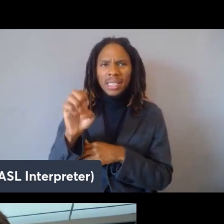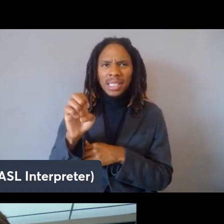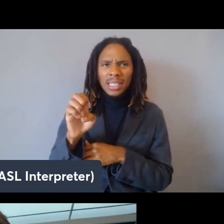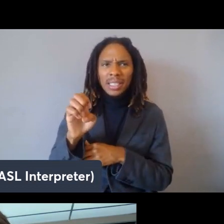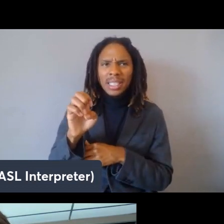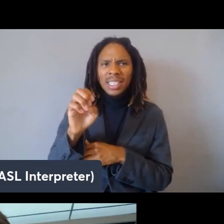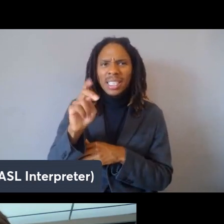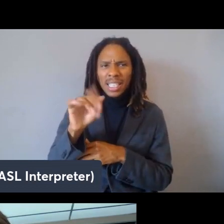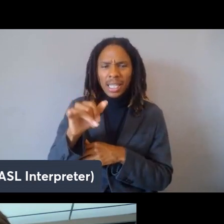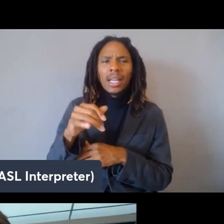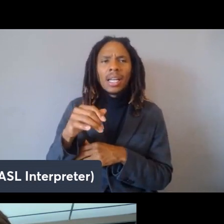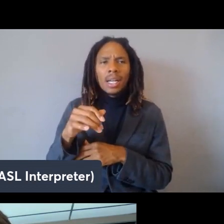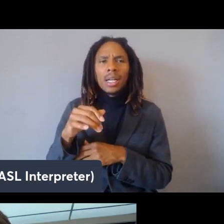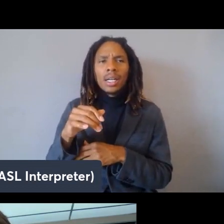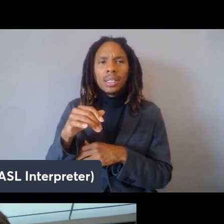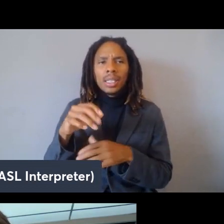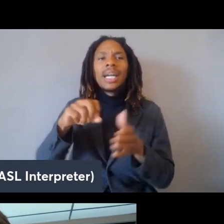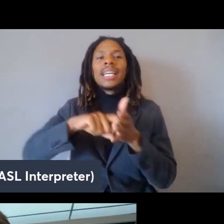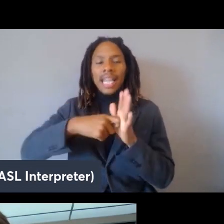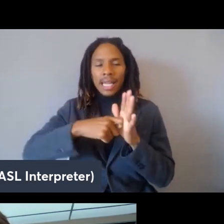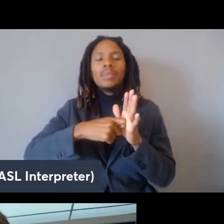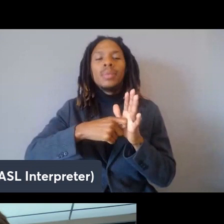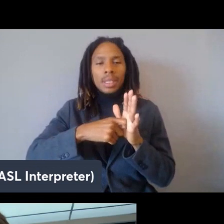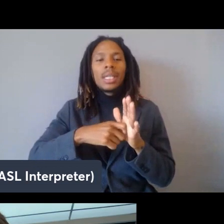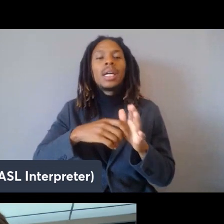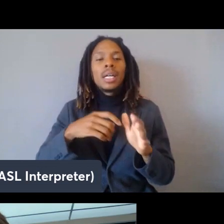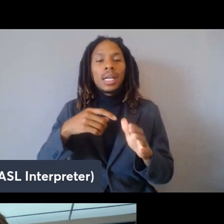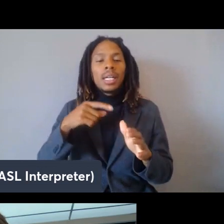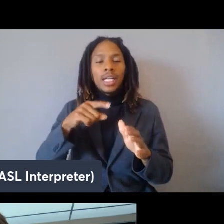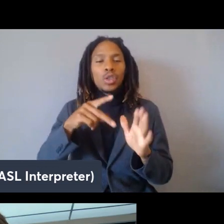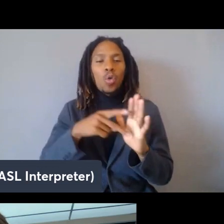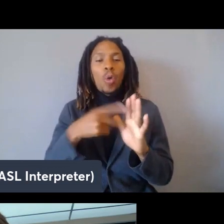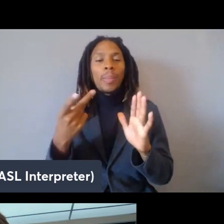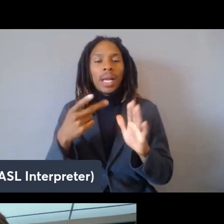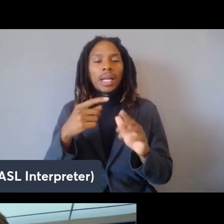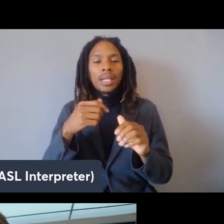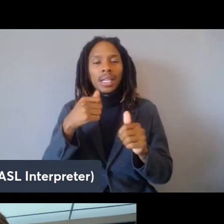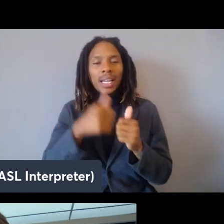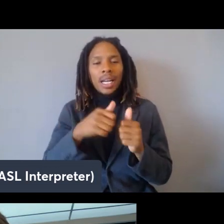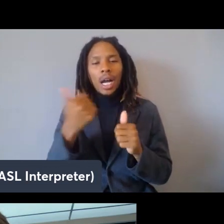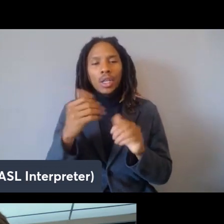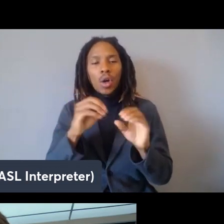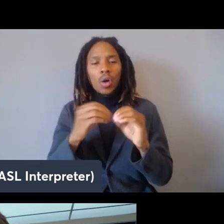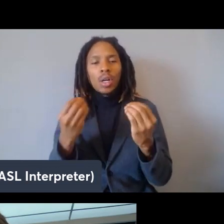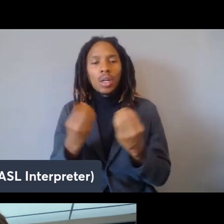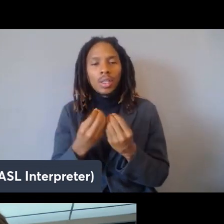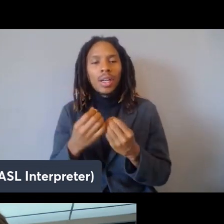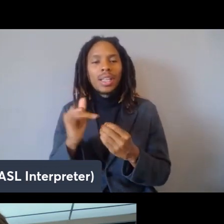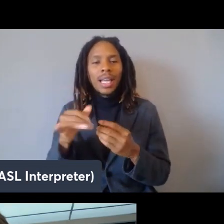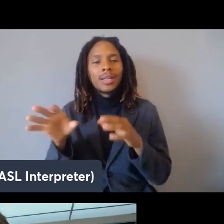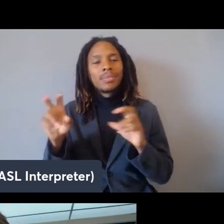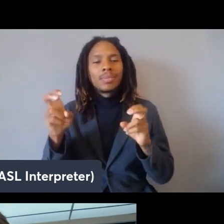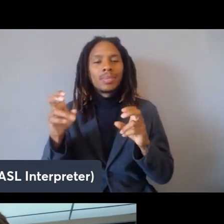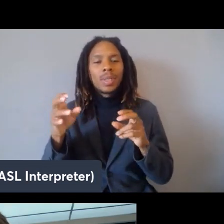in these other regions within the same organization. So that kind of really plays a very nifty role